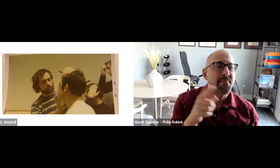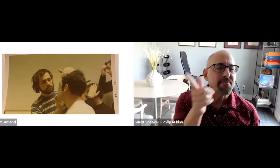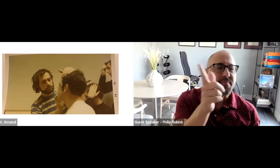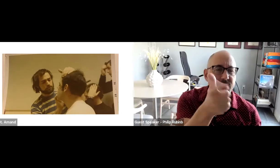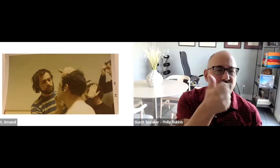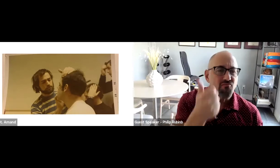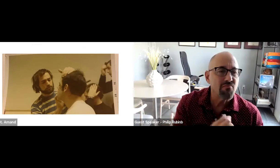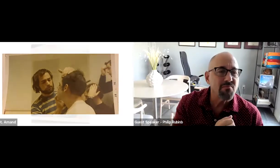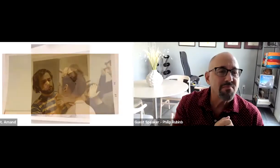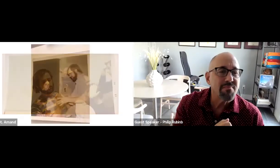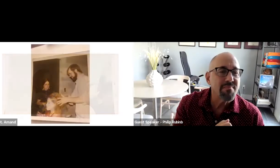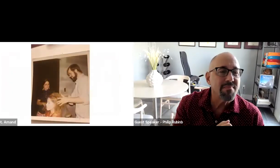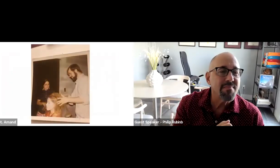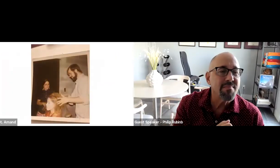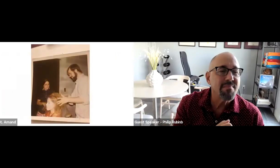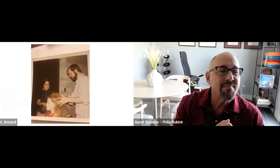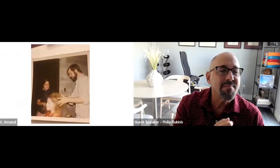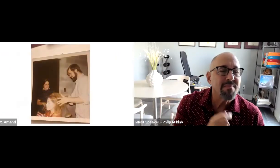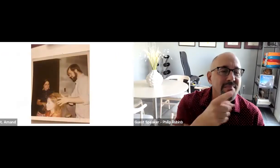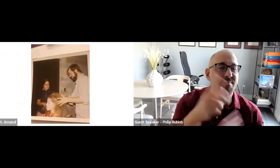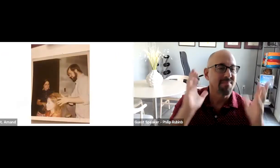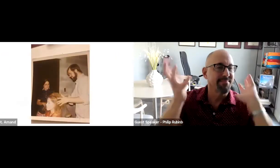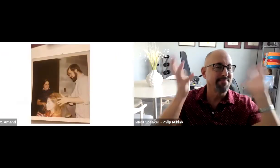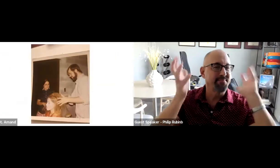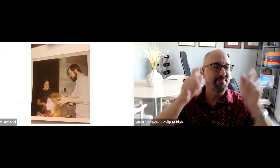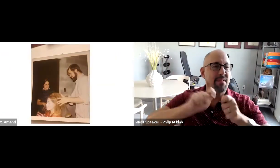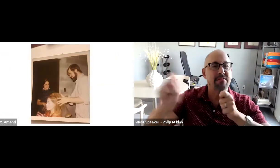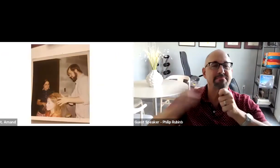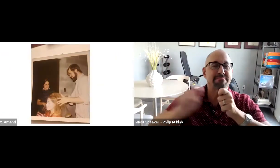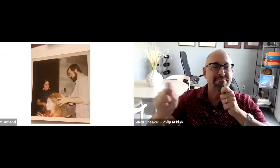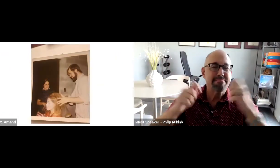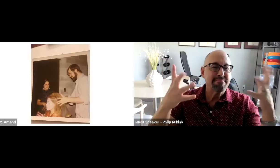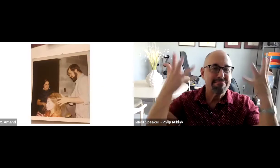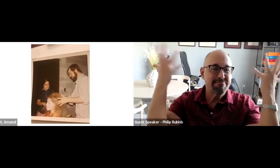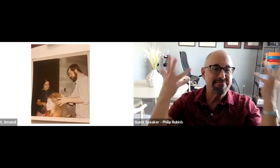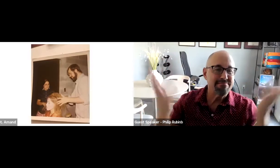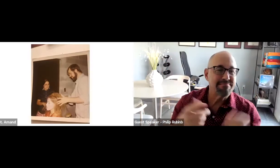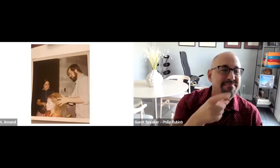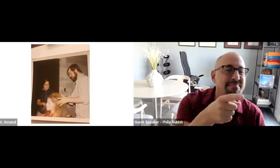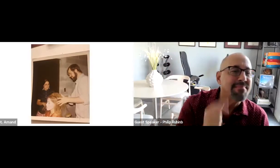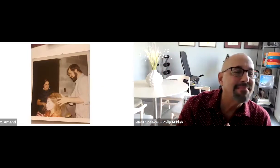His talents were numerous in all sorts of facets of the theater. There he is, teasing out a wig.